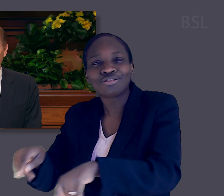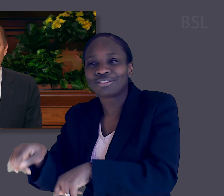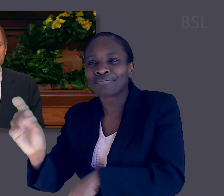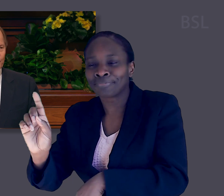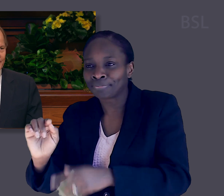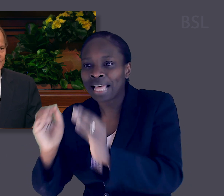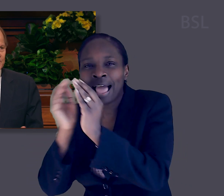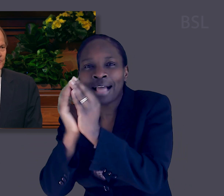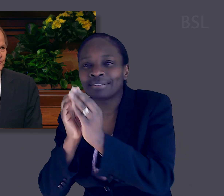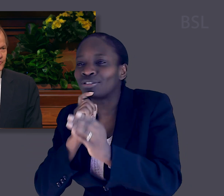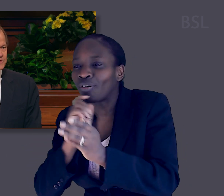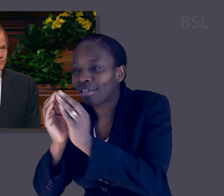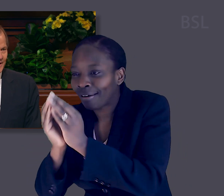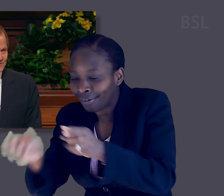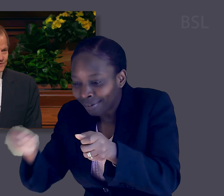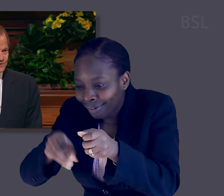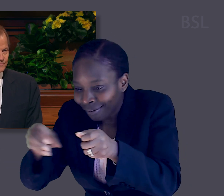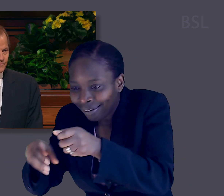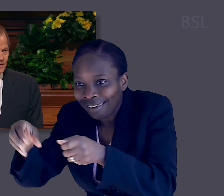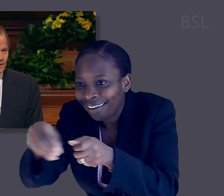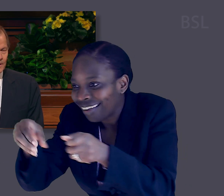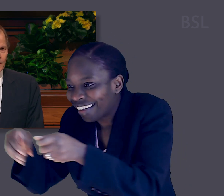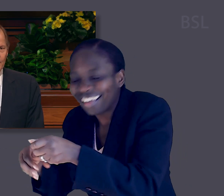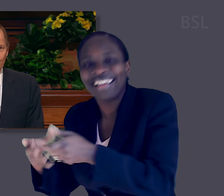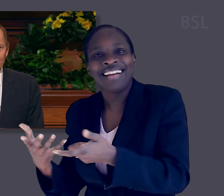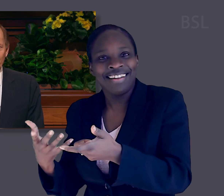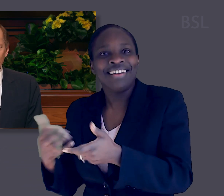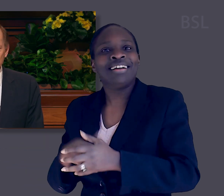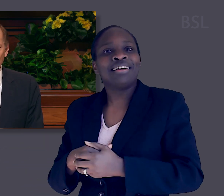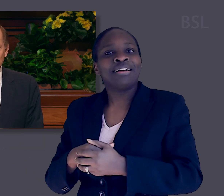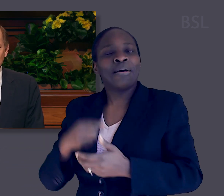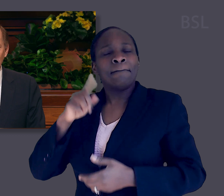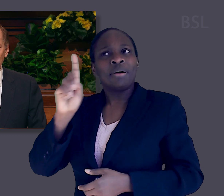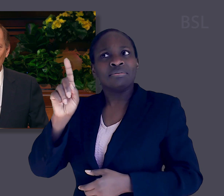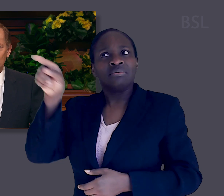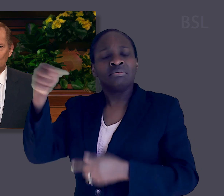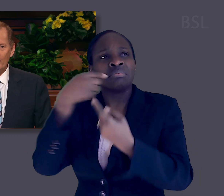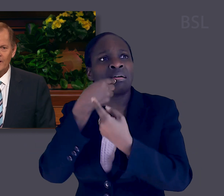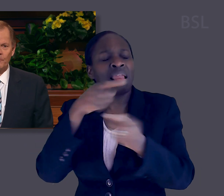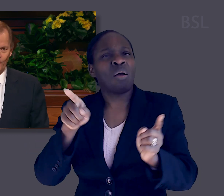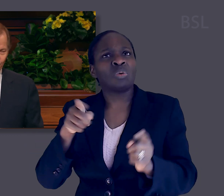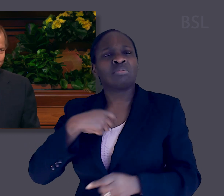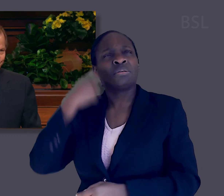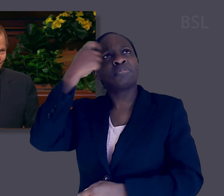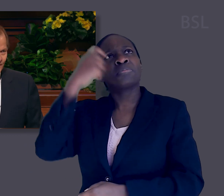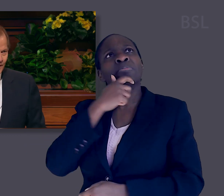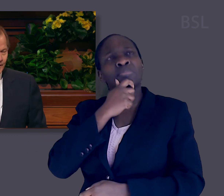hunt for Easter eggs and dig through their Easter baskets. But the First Presidency letter was a wake-up call.